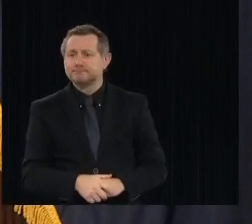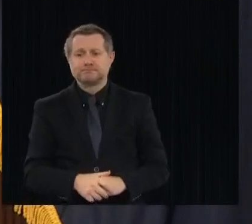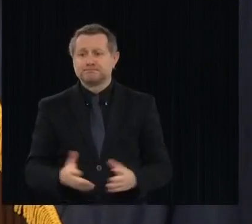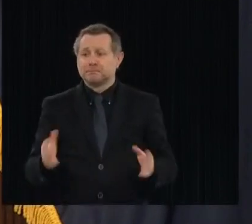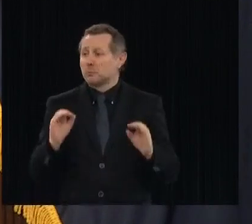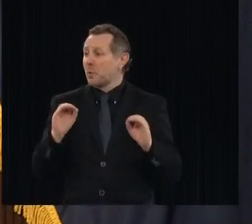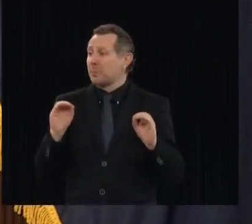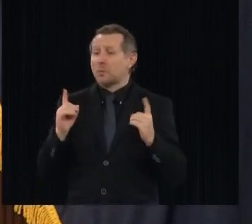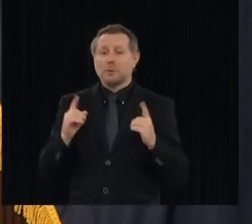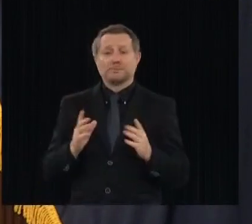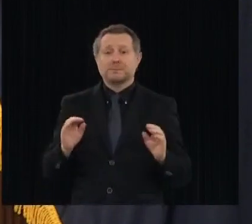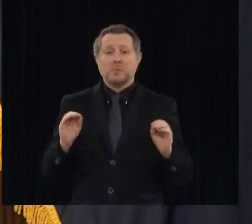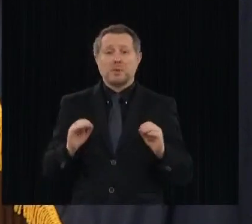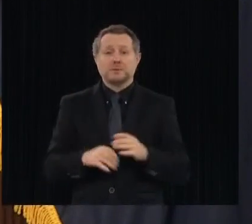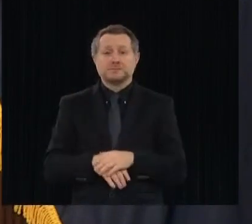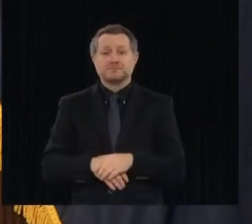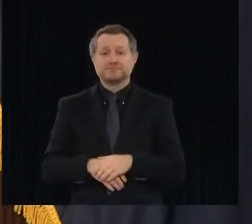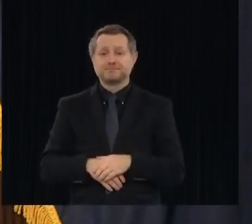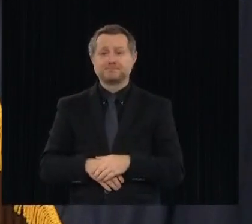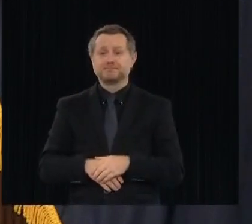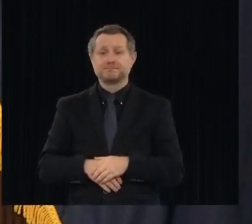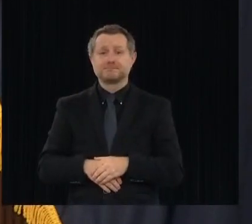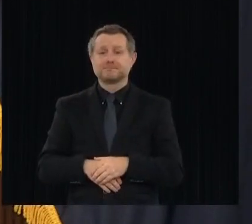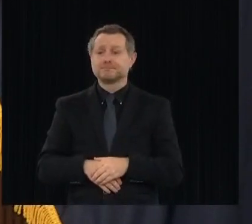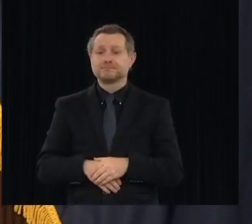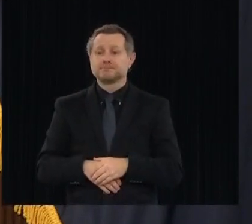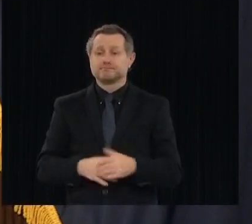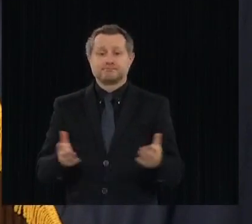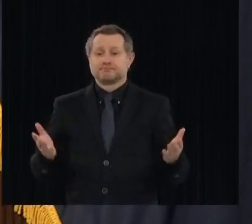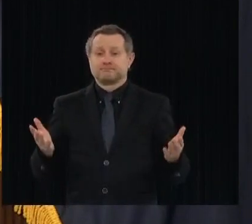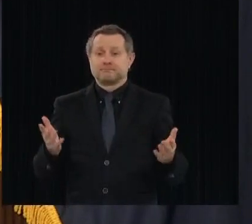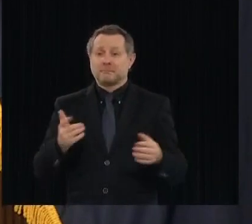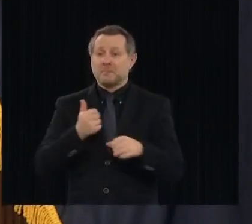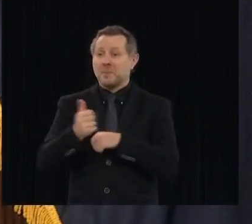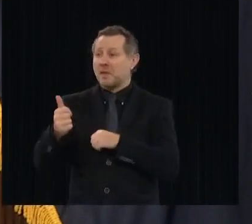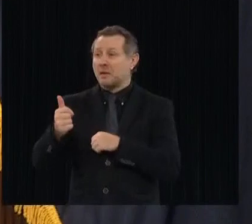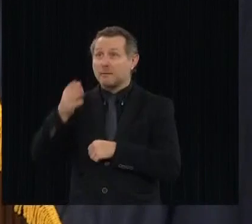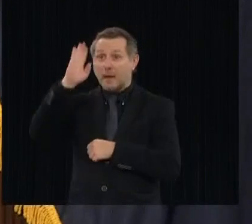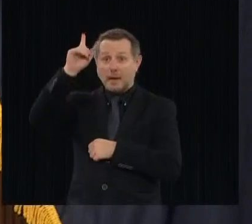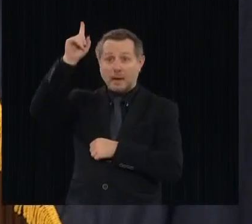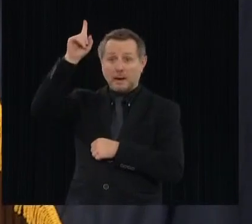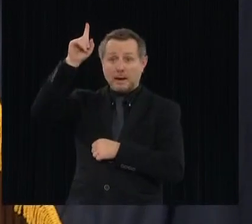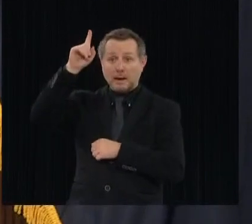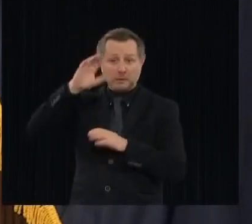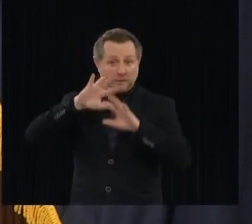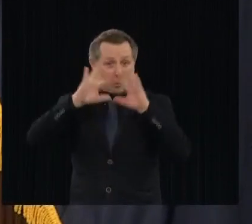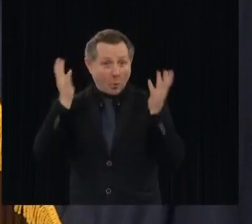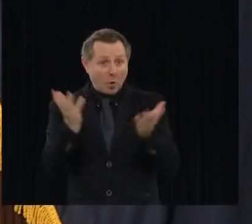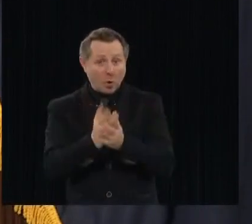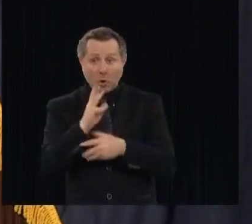WHO CAN WE PROSECUTE FOR THOSE DEATHS?